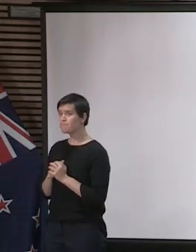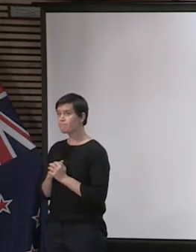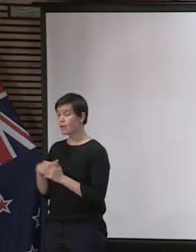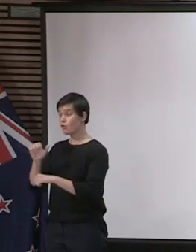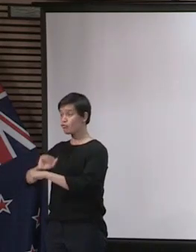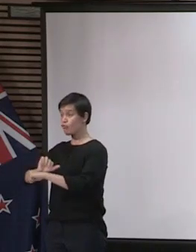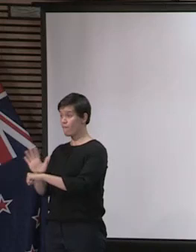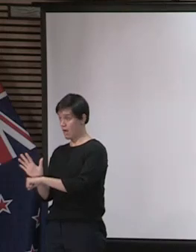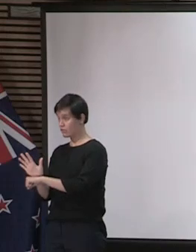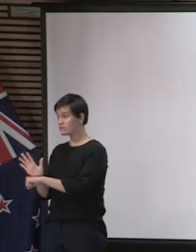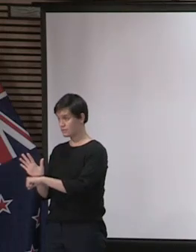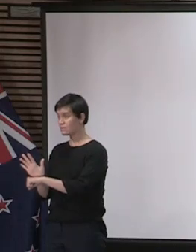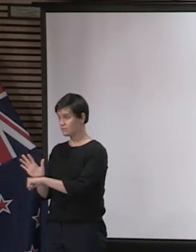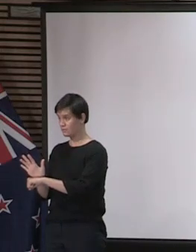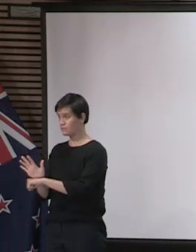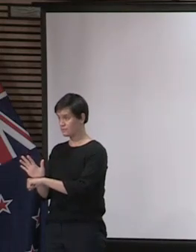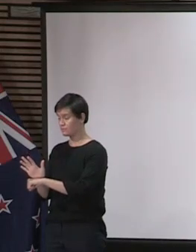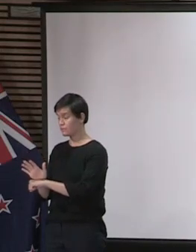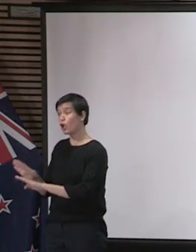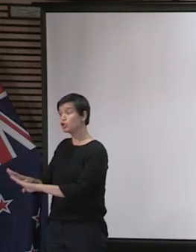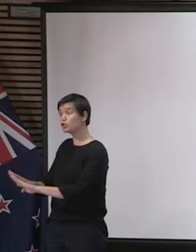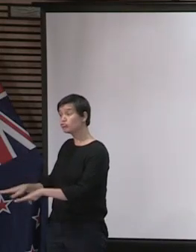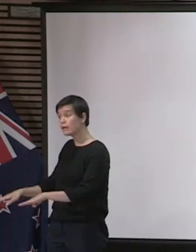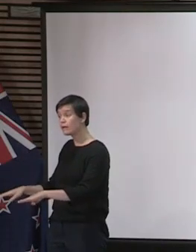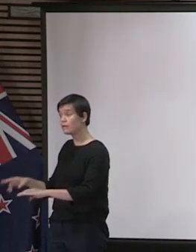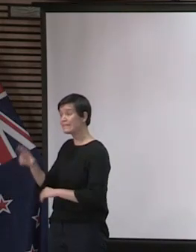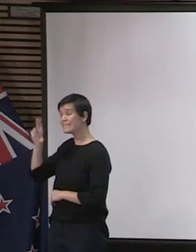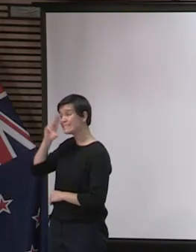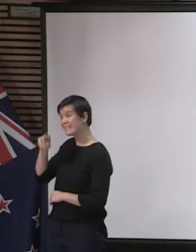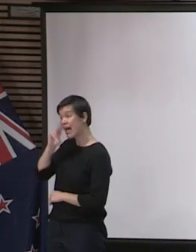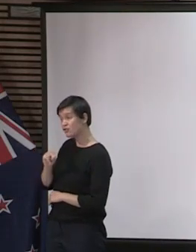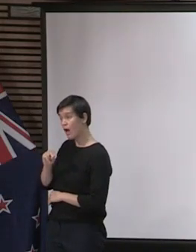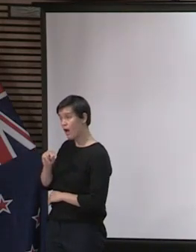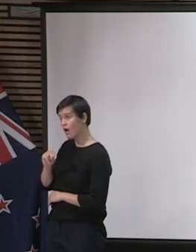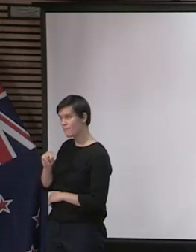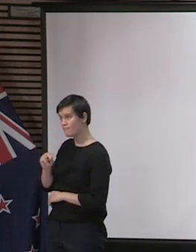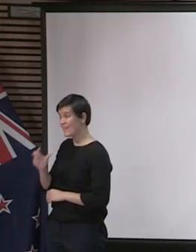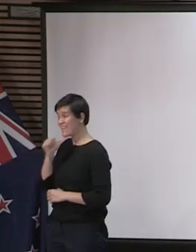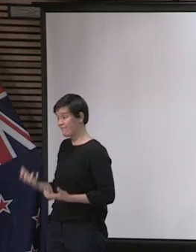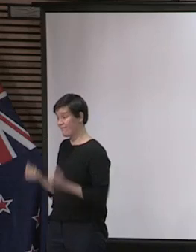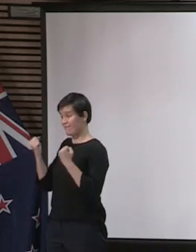experience overseas and in New Zealand with Covid-19 over the last few months shows that